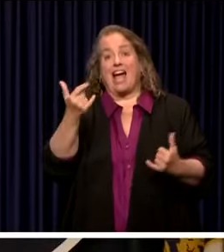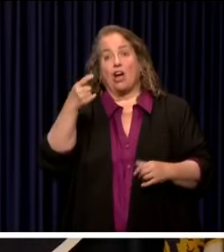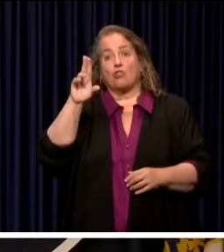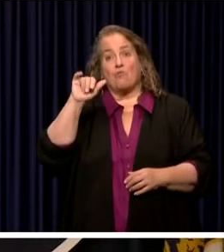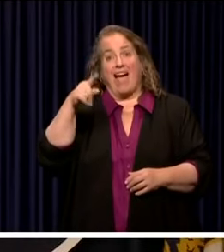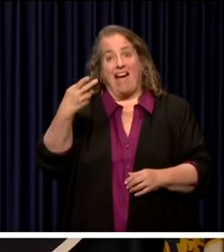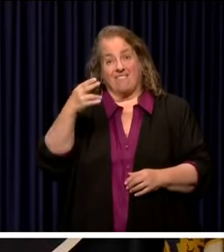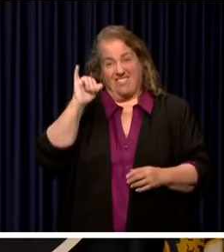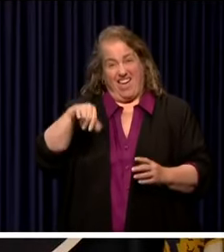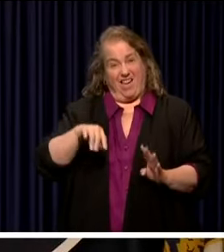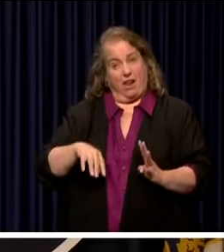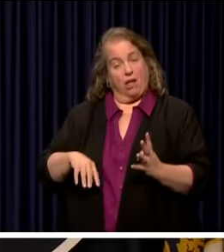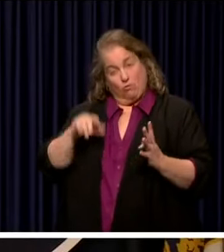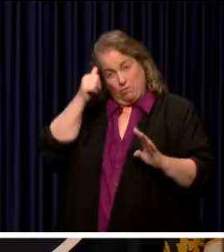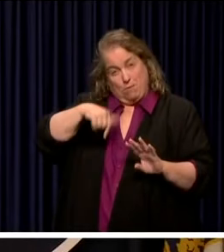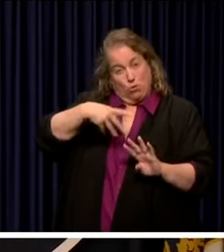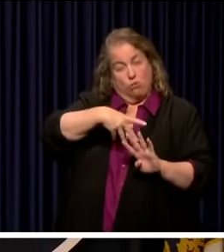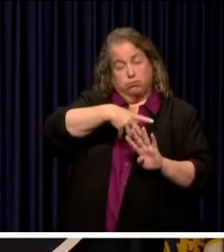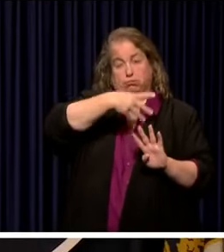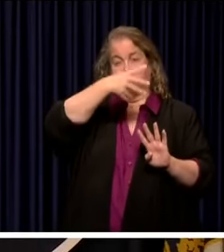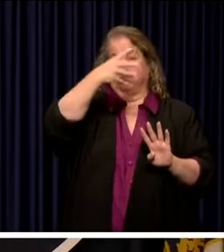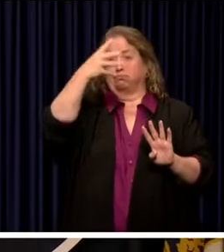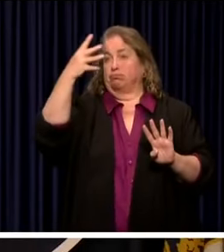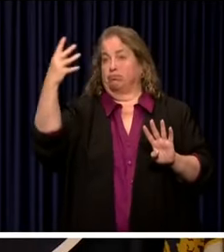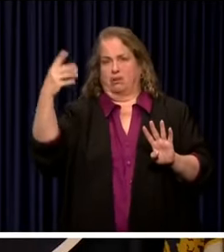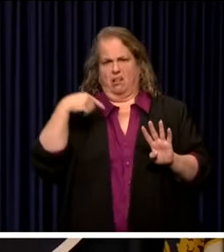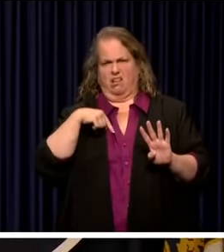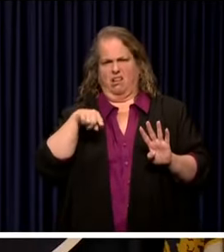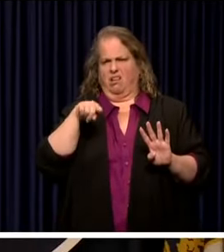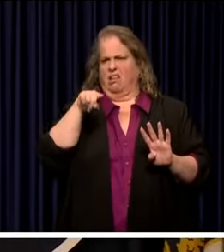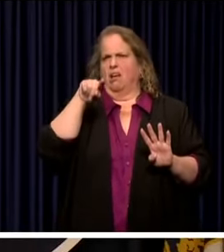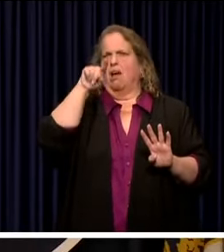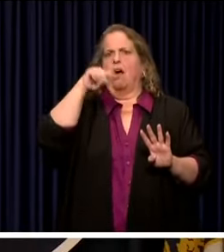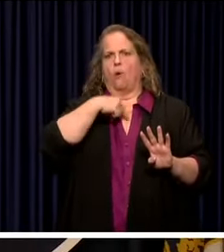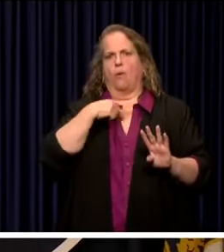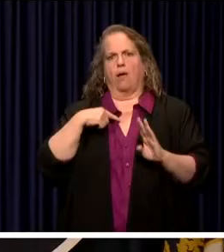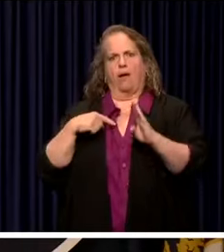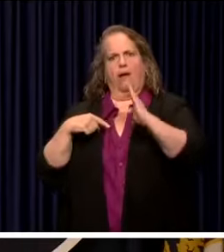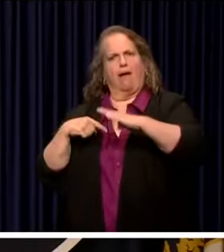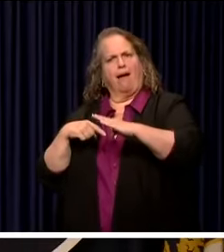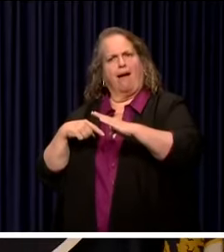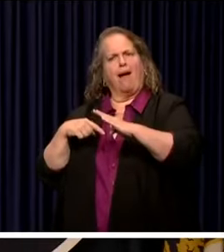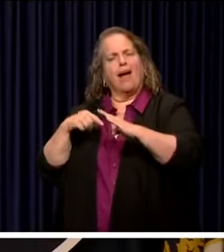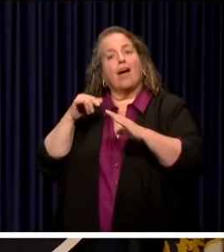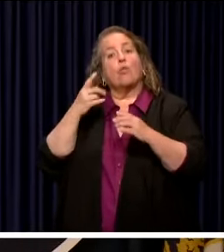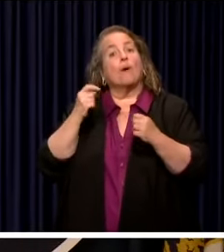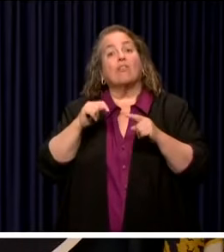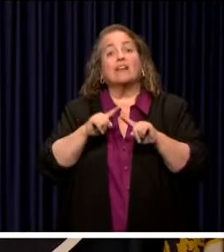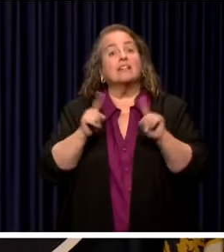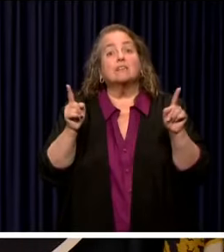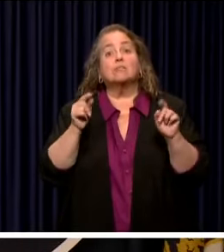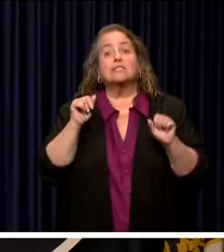KNOW WHEN TO SEEK CARE. MAKE SURE YOU GET YOUR NEWS FROM REAL SOURCES.